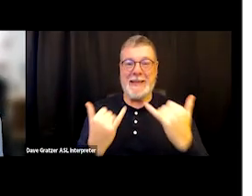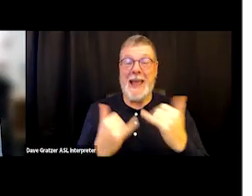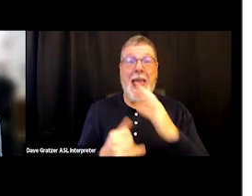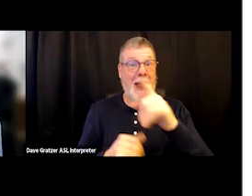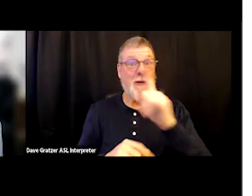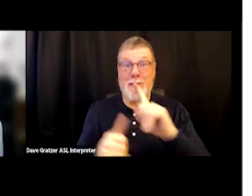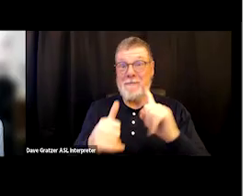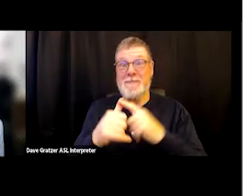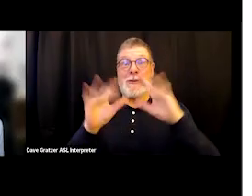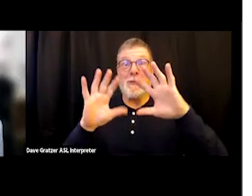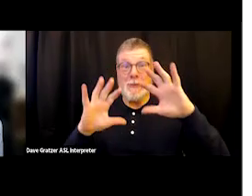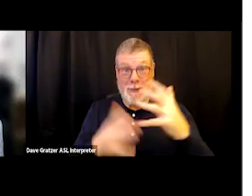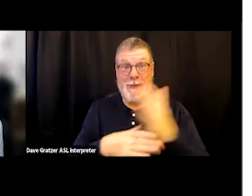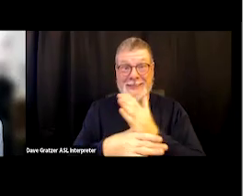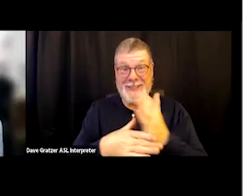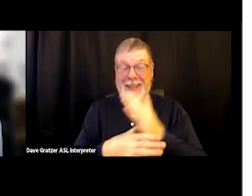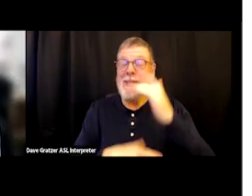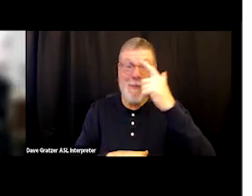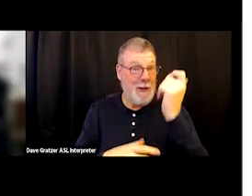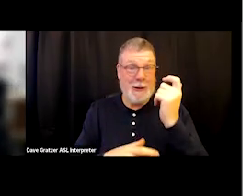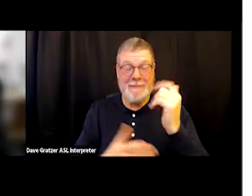that we are sharing this update with because it is such a new one.